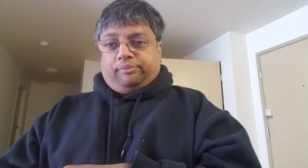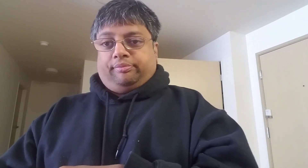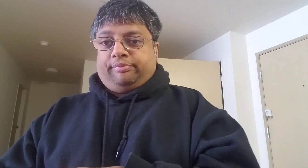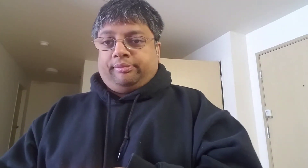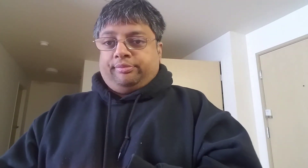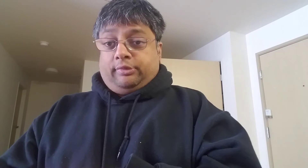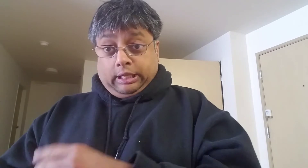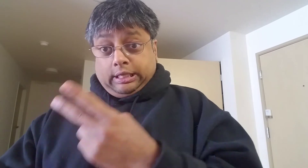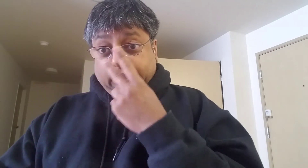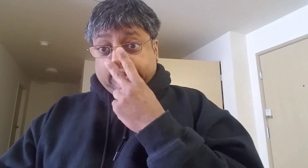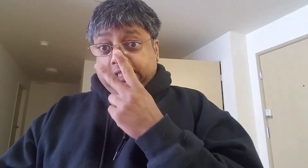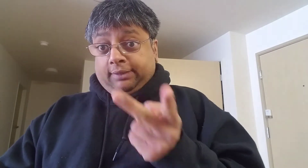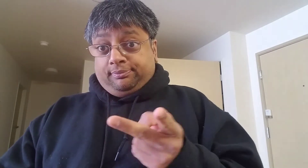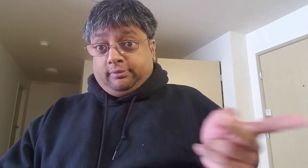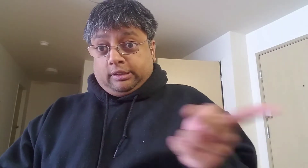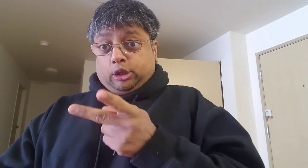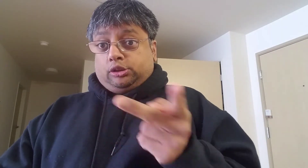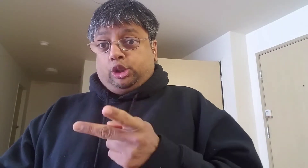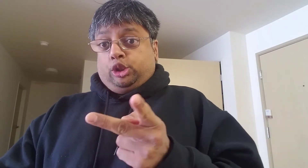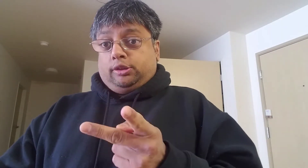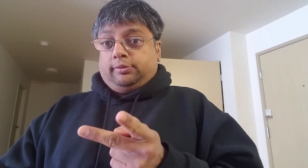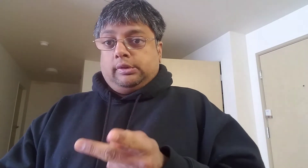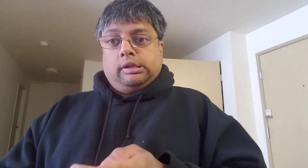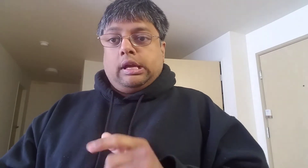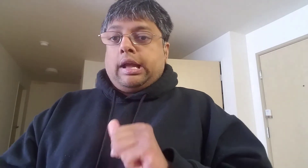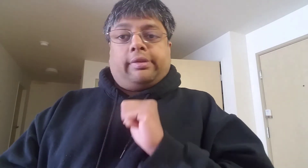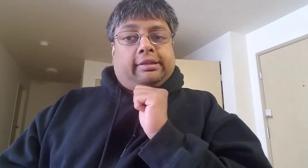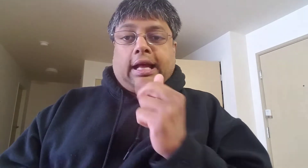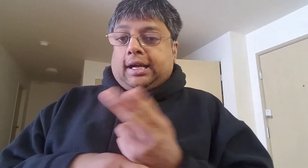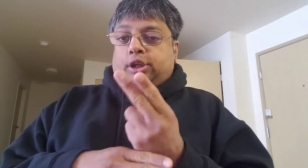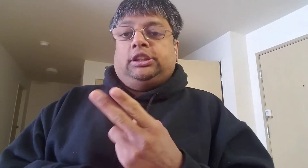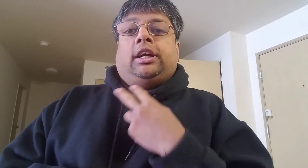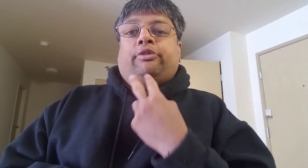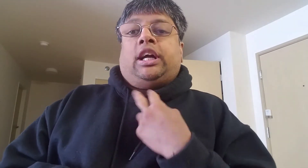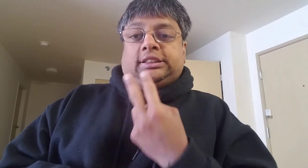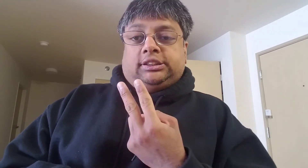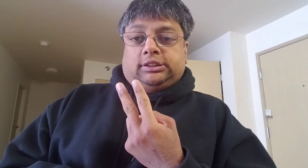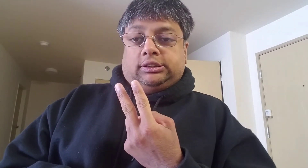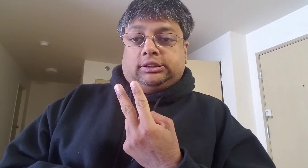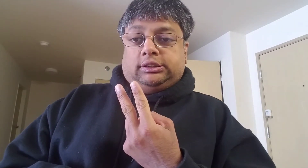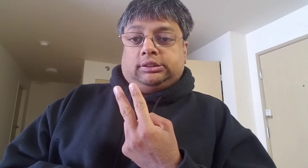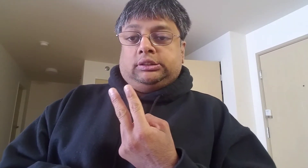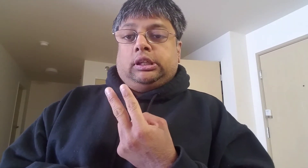See those two? They were not using their voice.